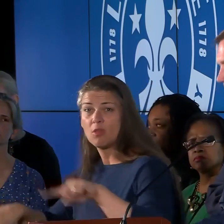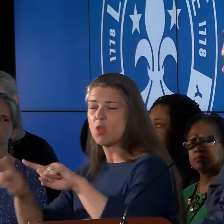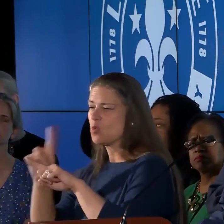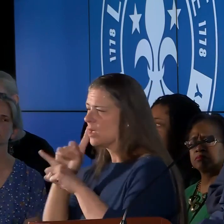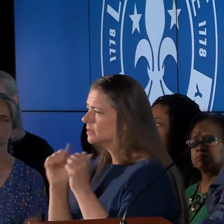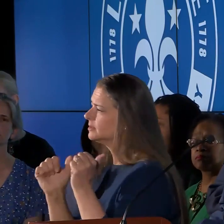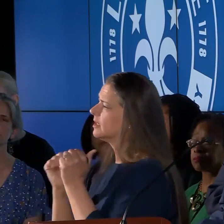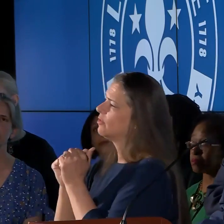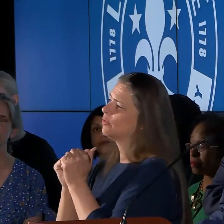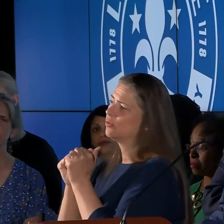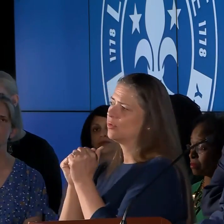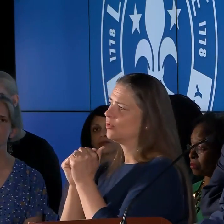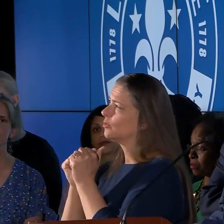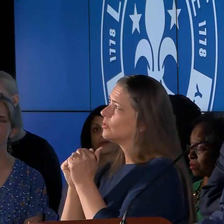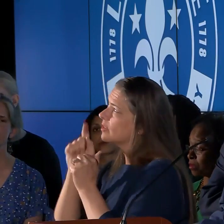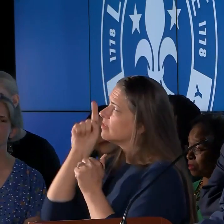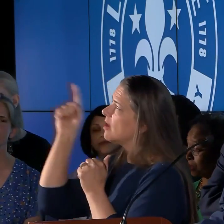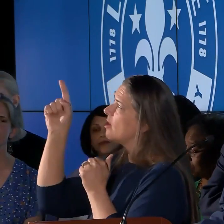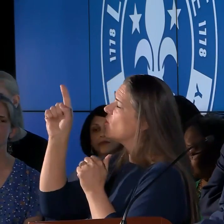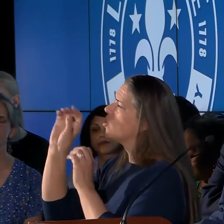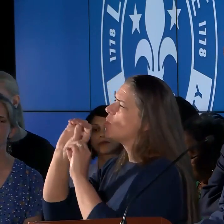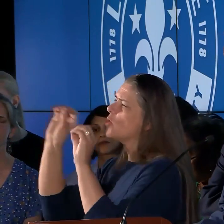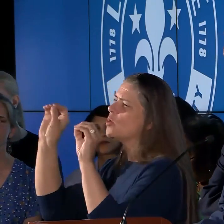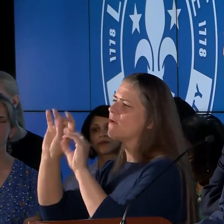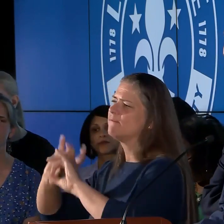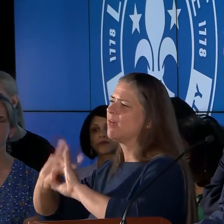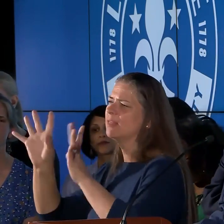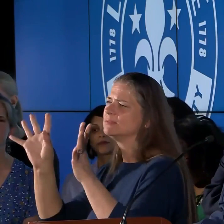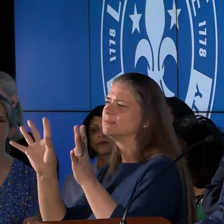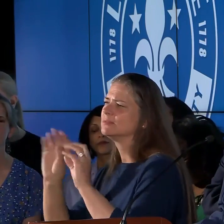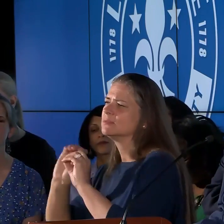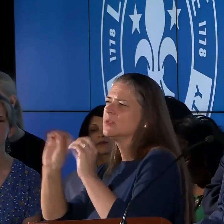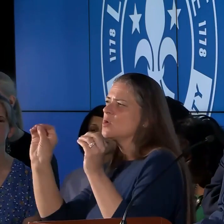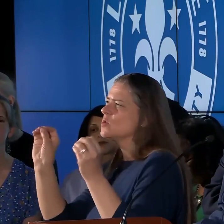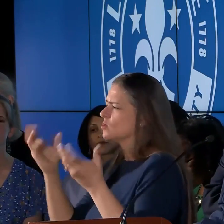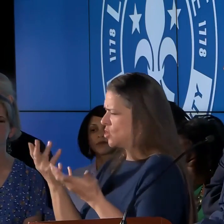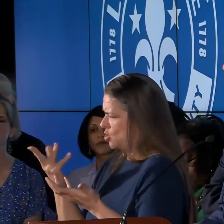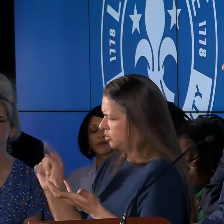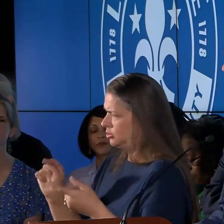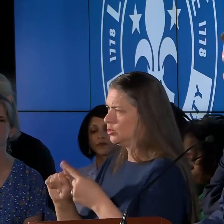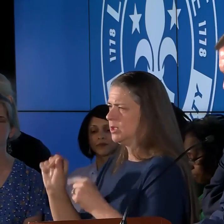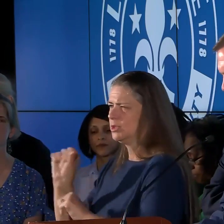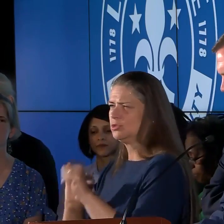better place without violence about the senselessness and hurt that we feel